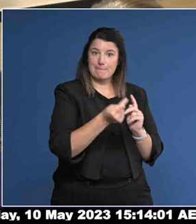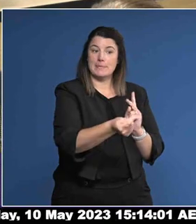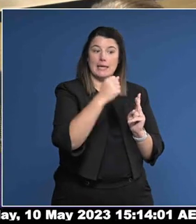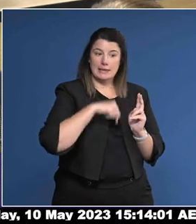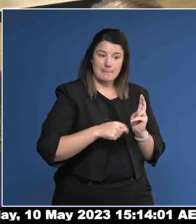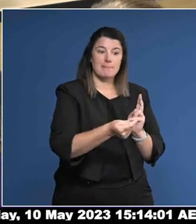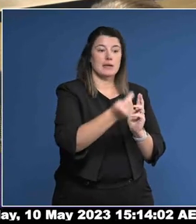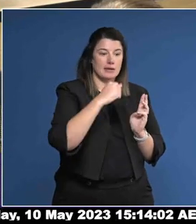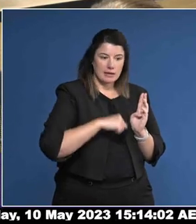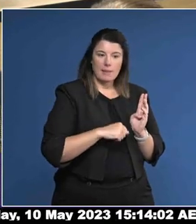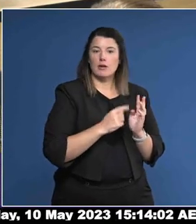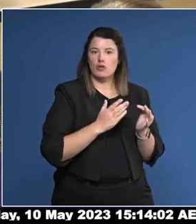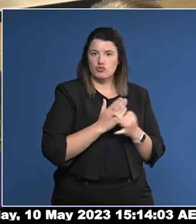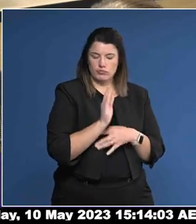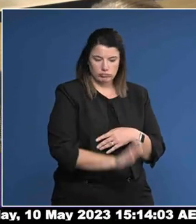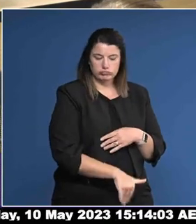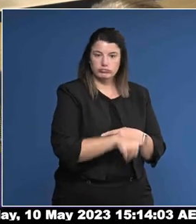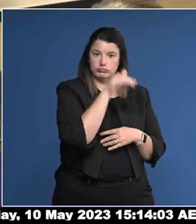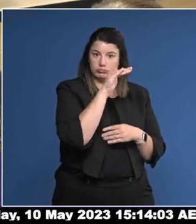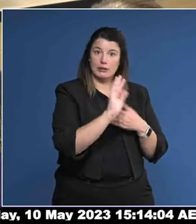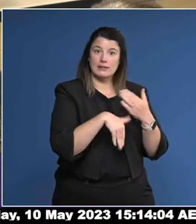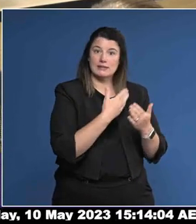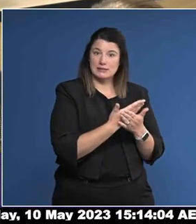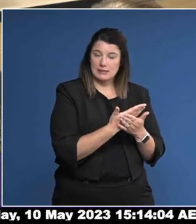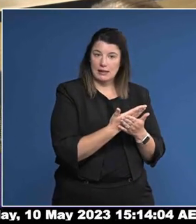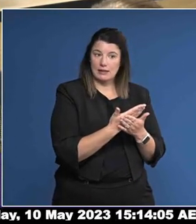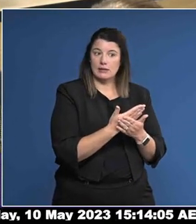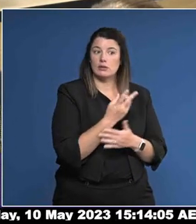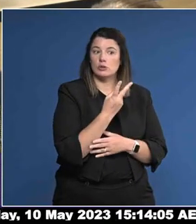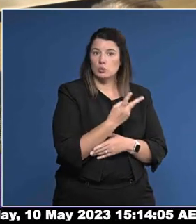of his life up to 2020; is that correct? That's correct.